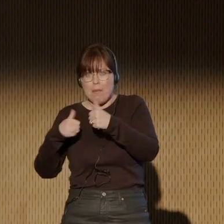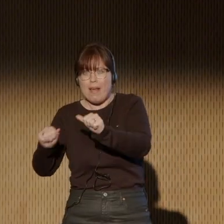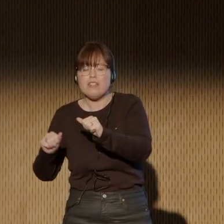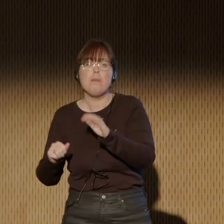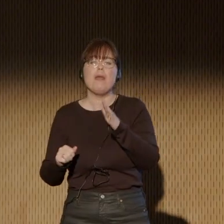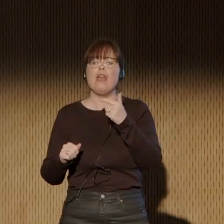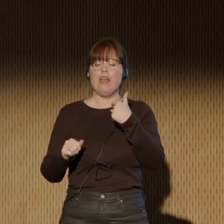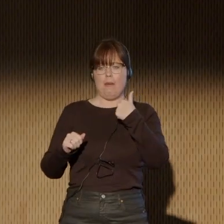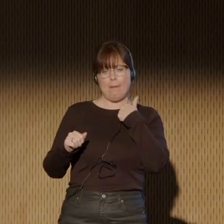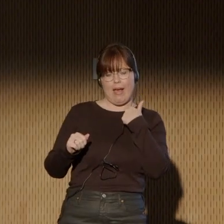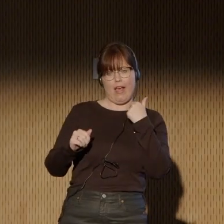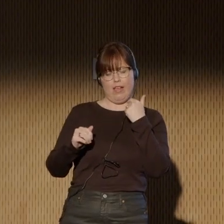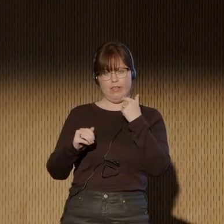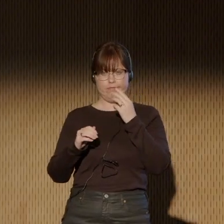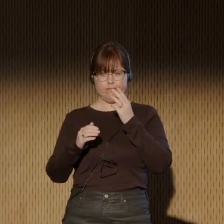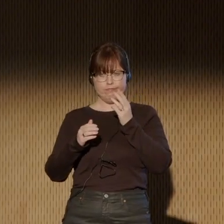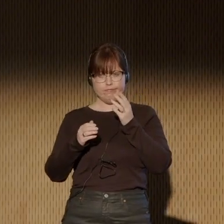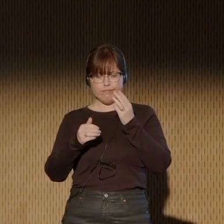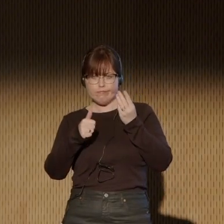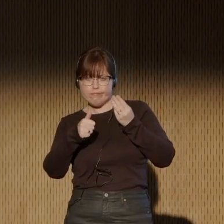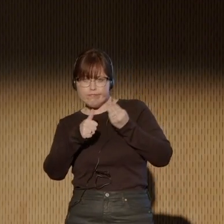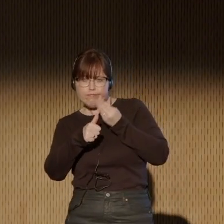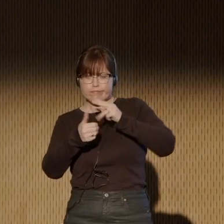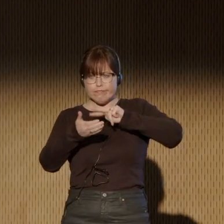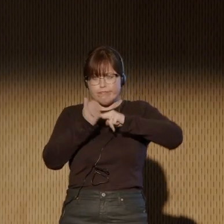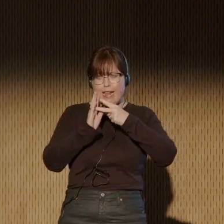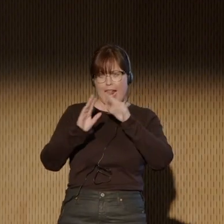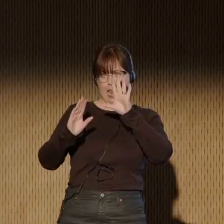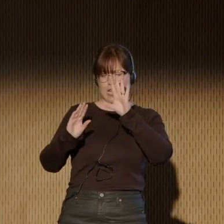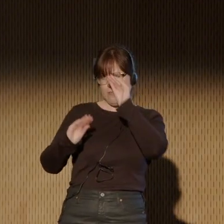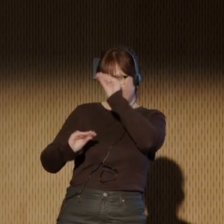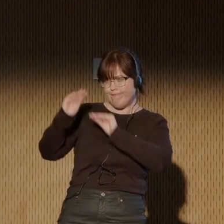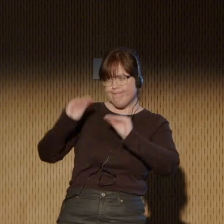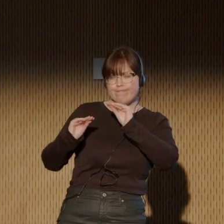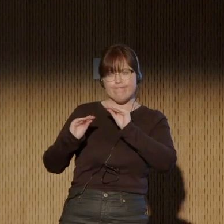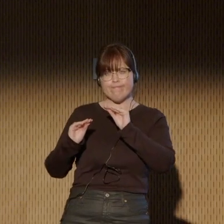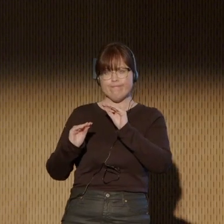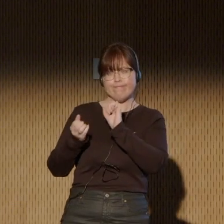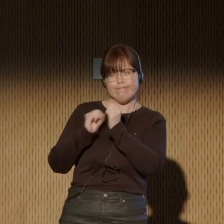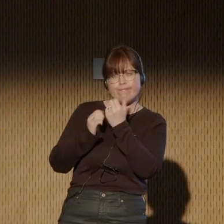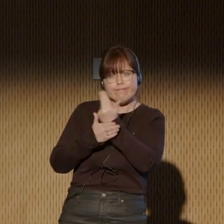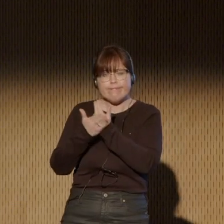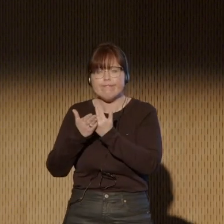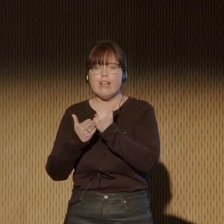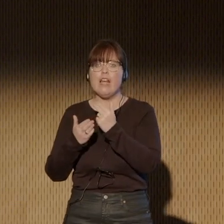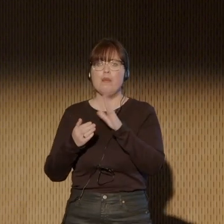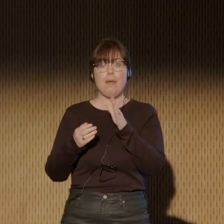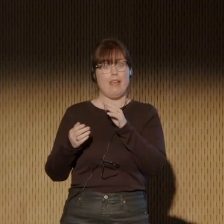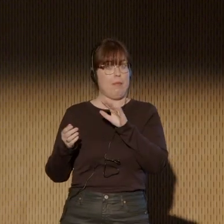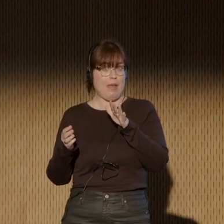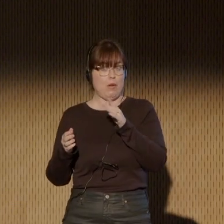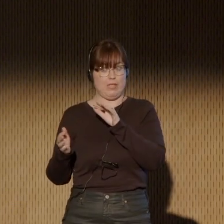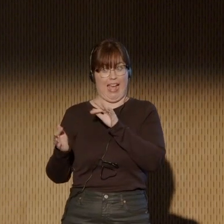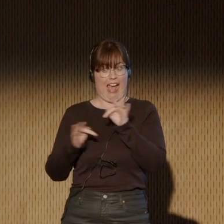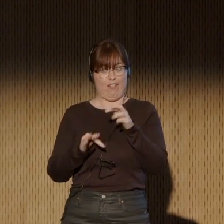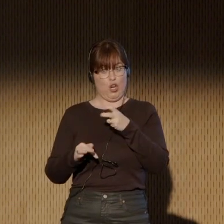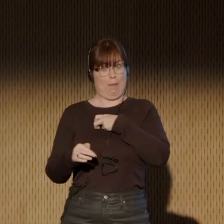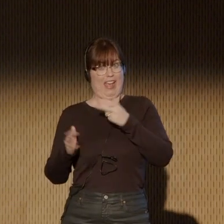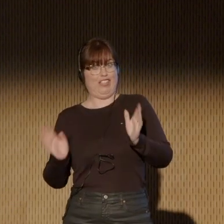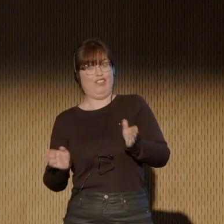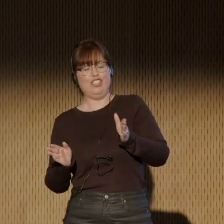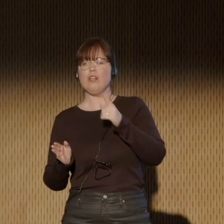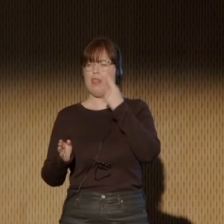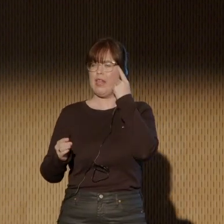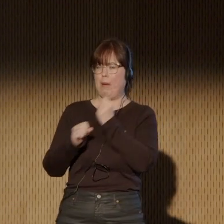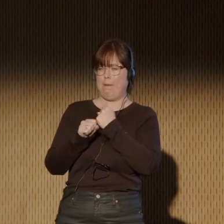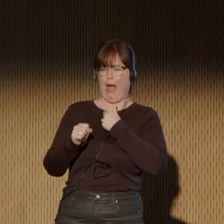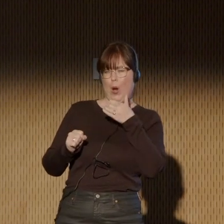which is the assessment activity for the badge, or it might have been since that. And